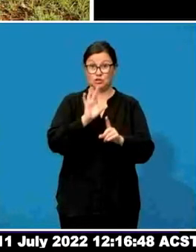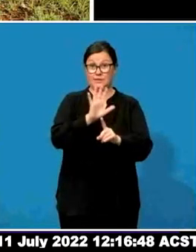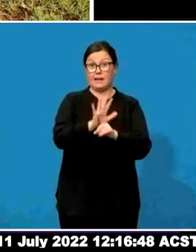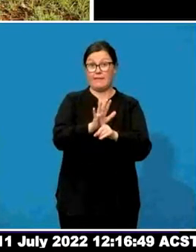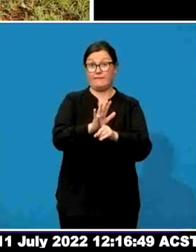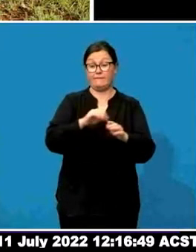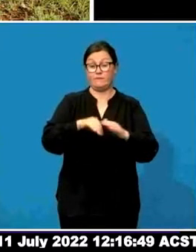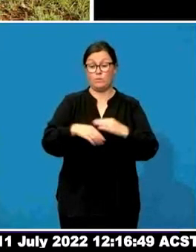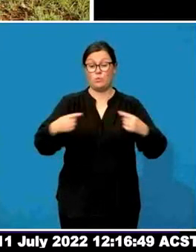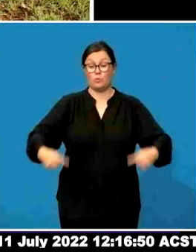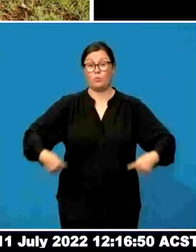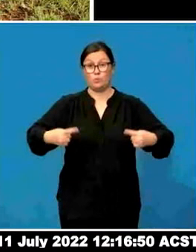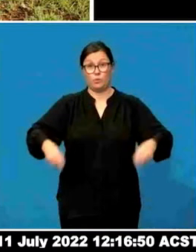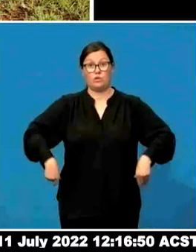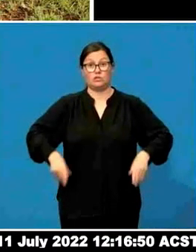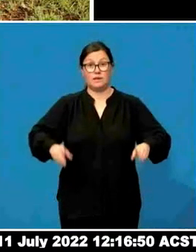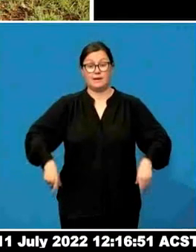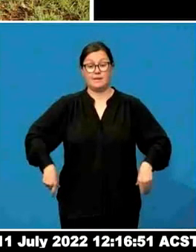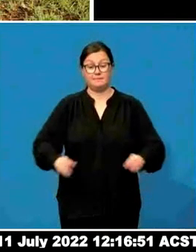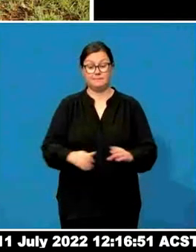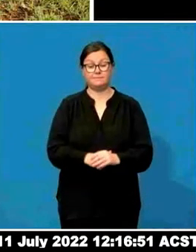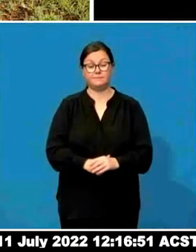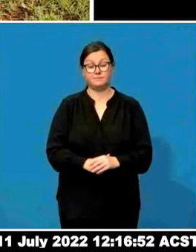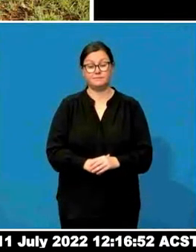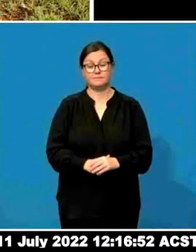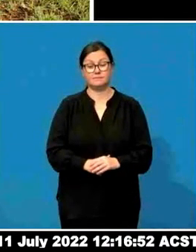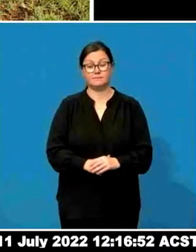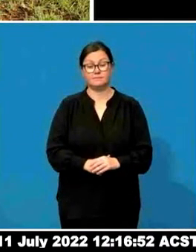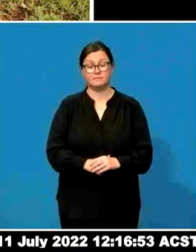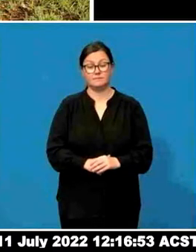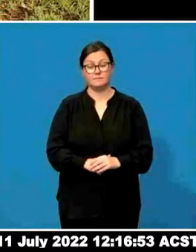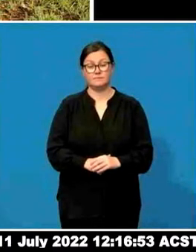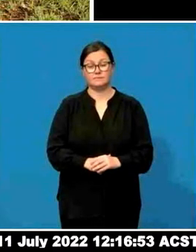Yeah. MS TARRAGO: So, that's you back home in Tennant Creek in your wheelchair?